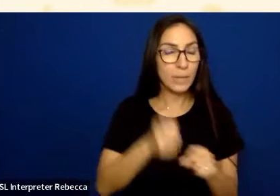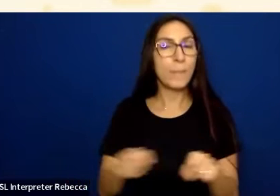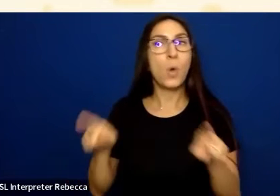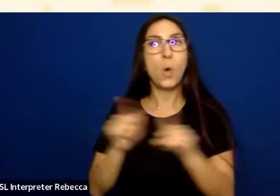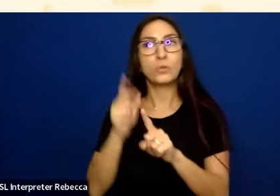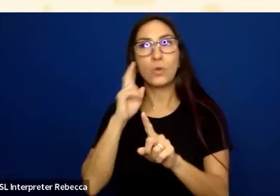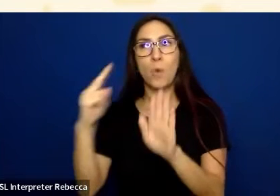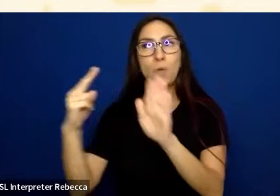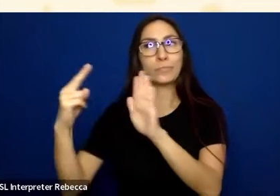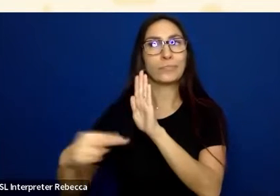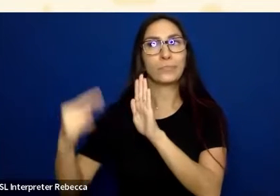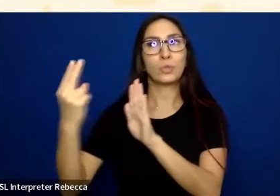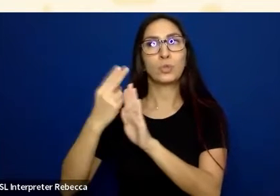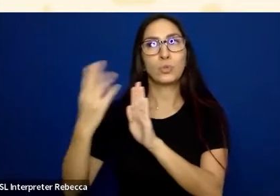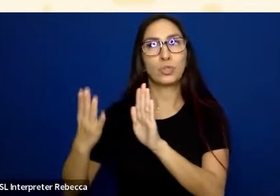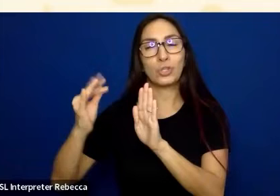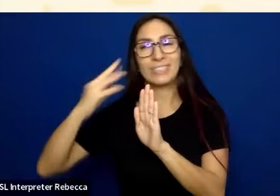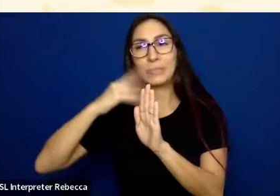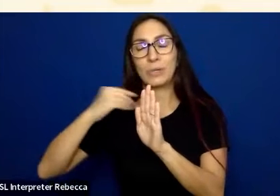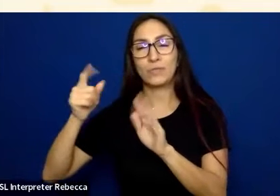for people with disabilities is up to the mark.